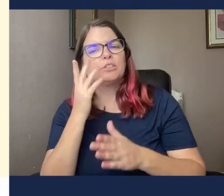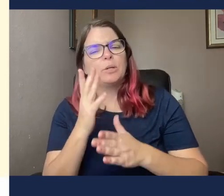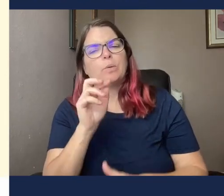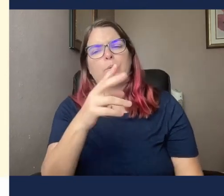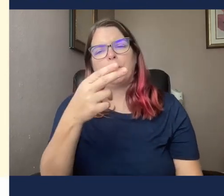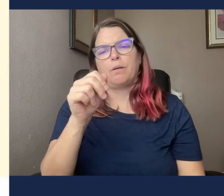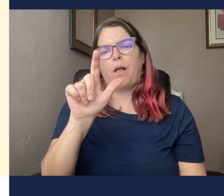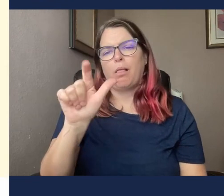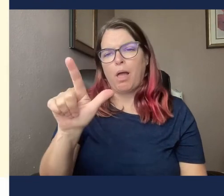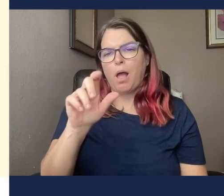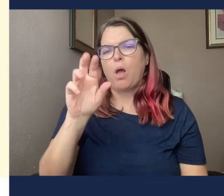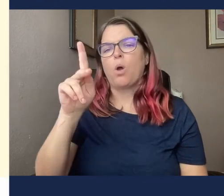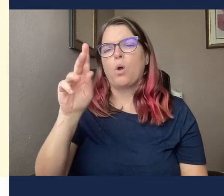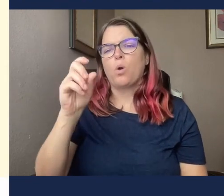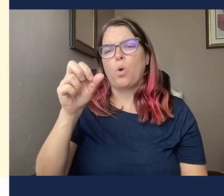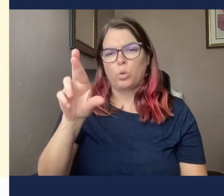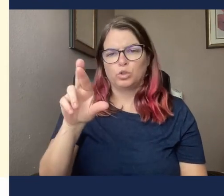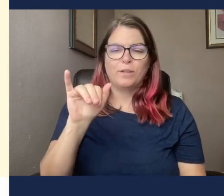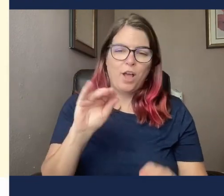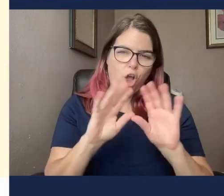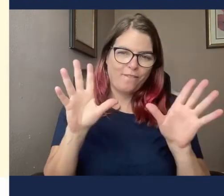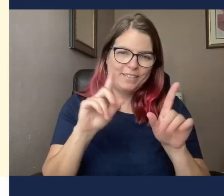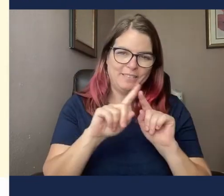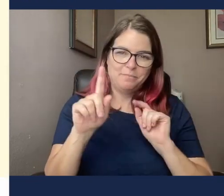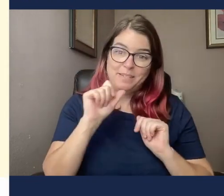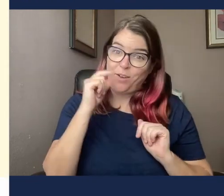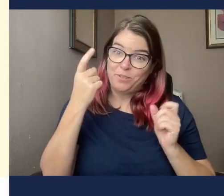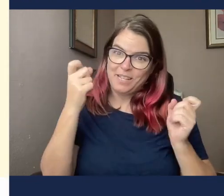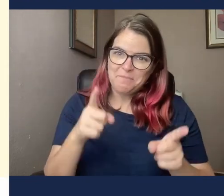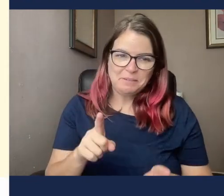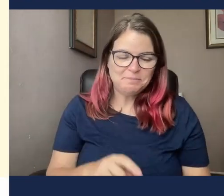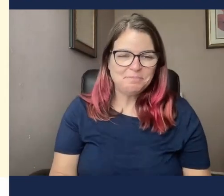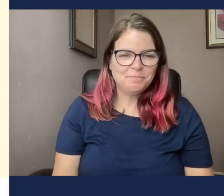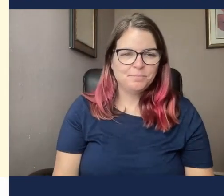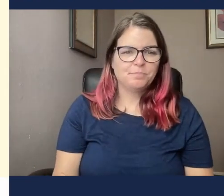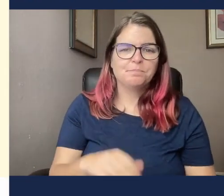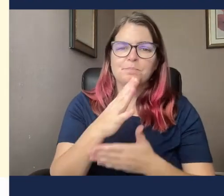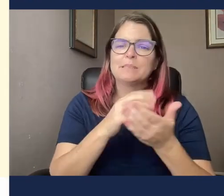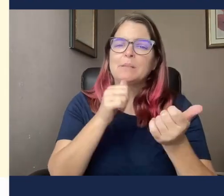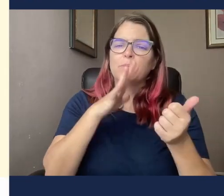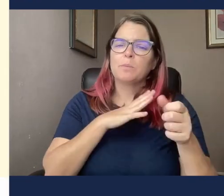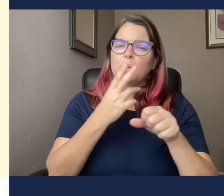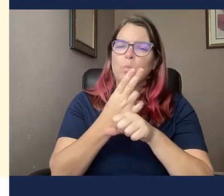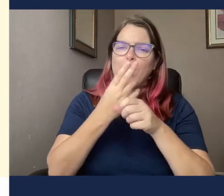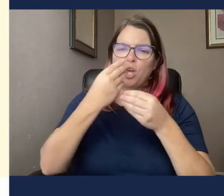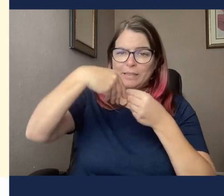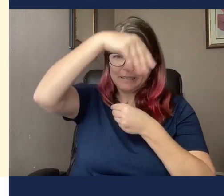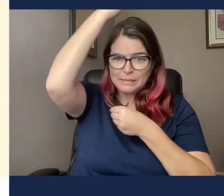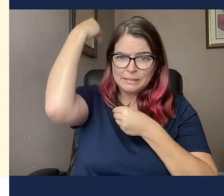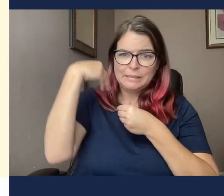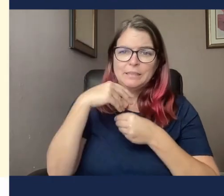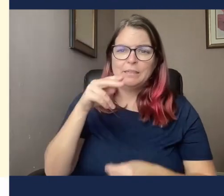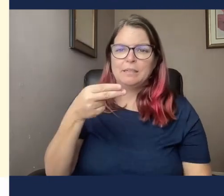being triggered by similar situations that took place in their home countries which were also supported by the U.S. government. So it's not just